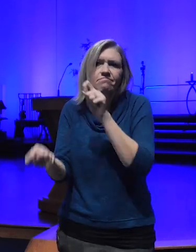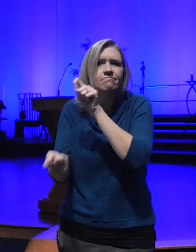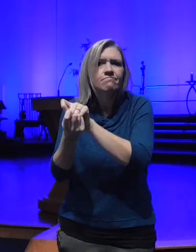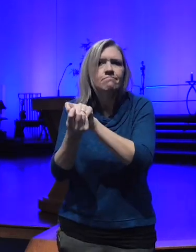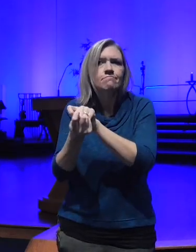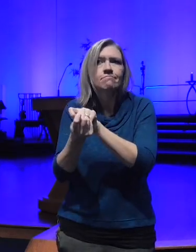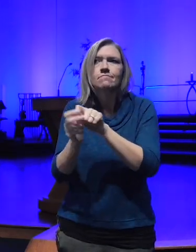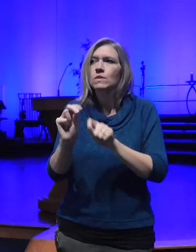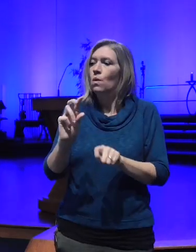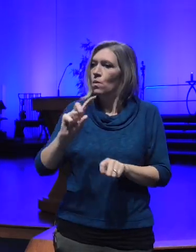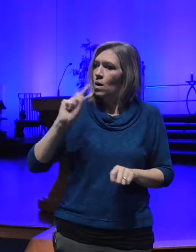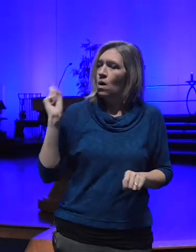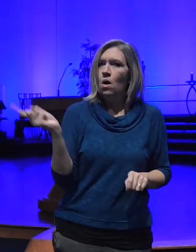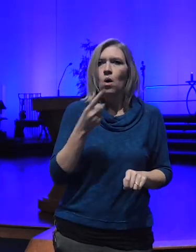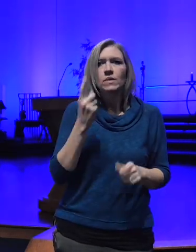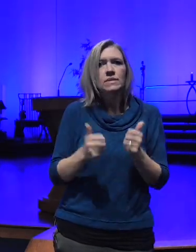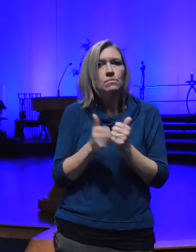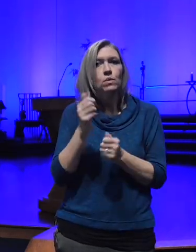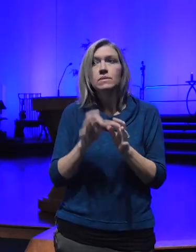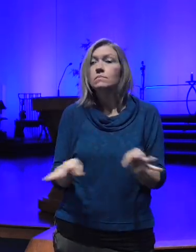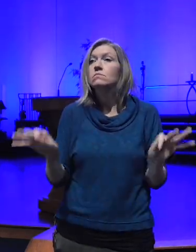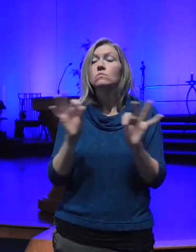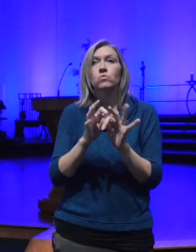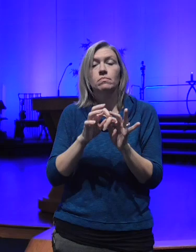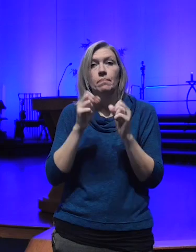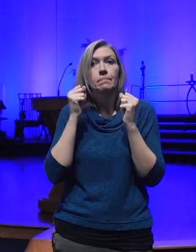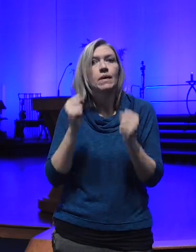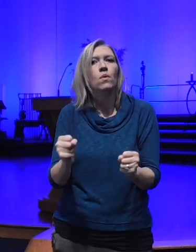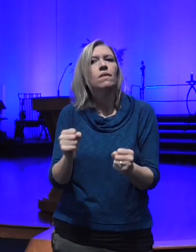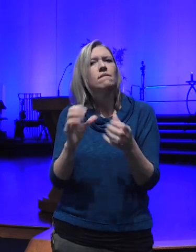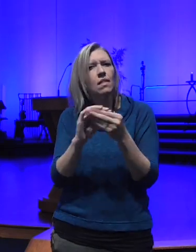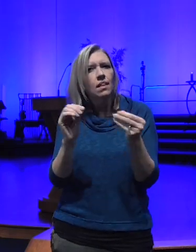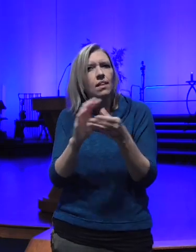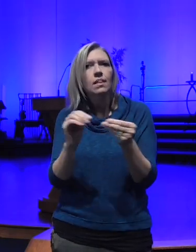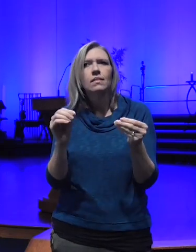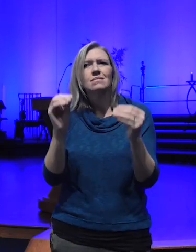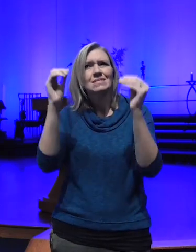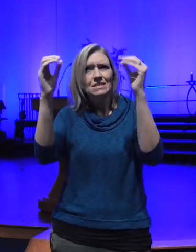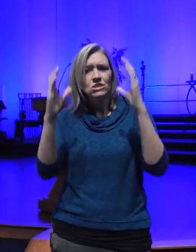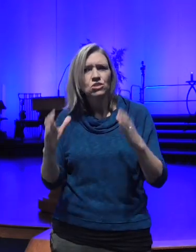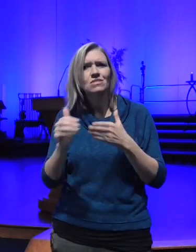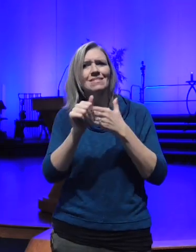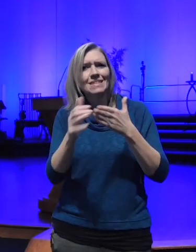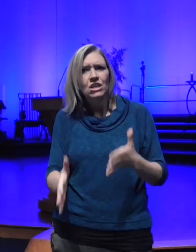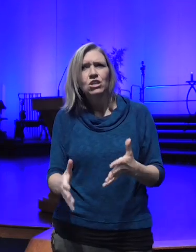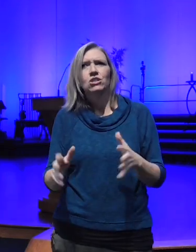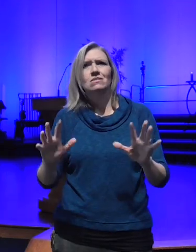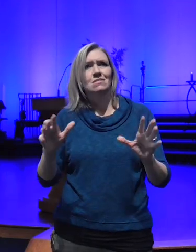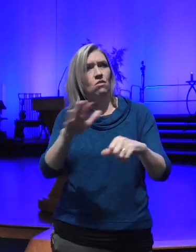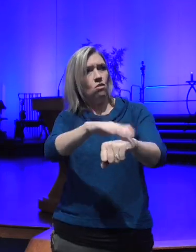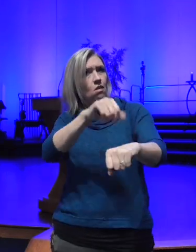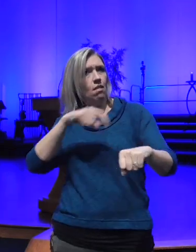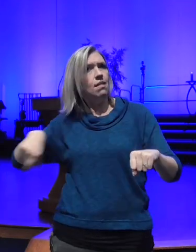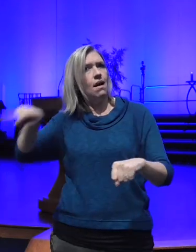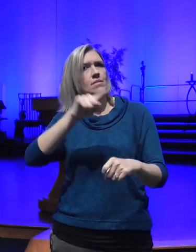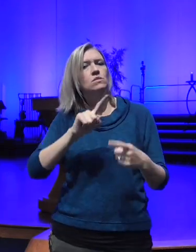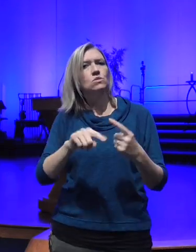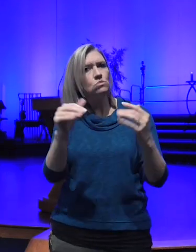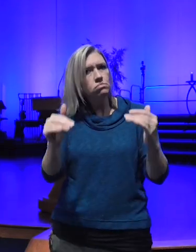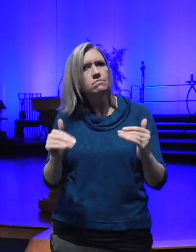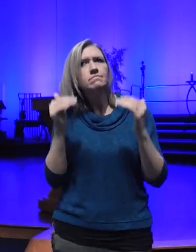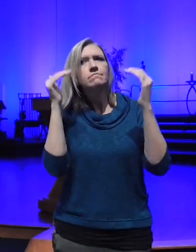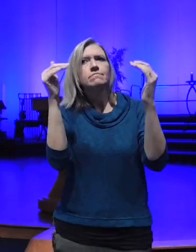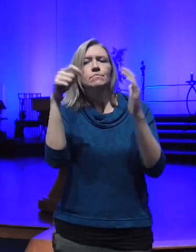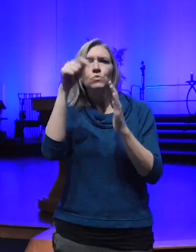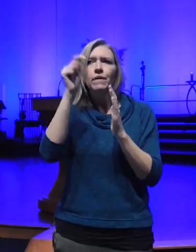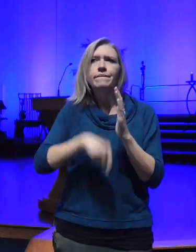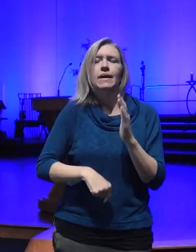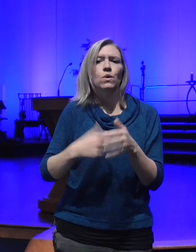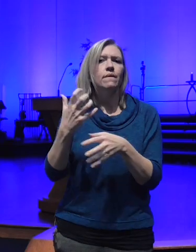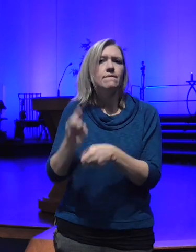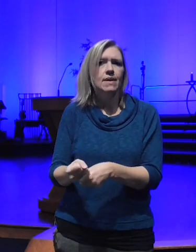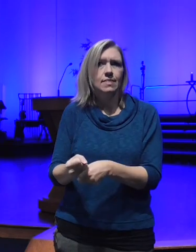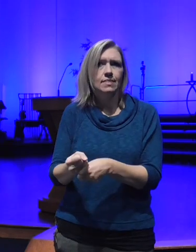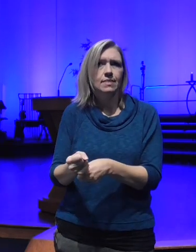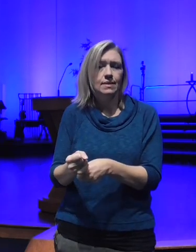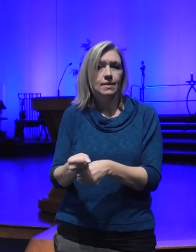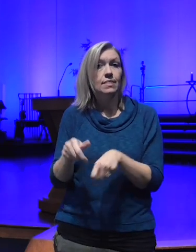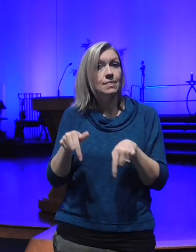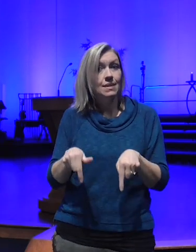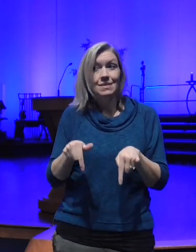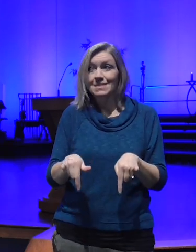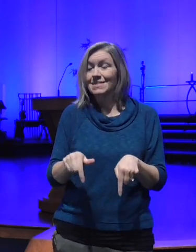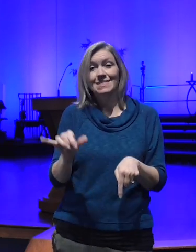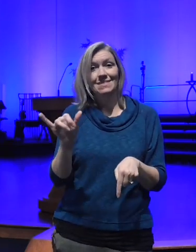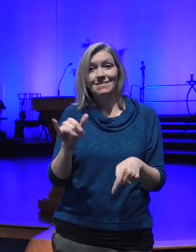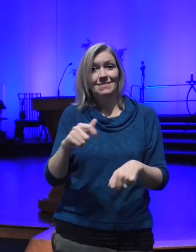voices calling us to our higher higher place of profound faith and this is one of those times